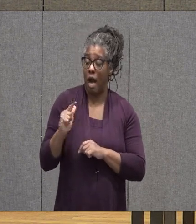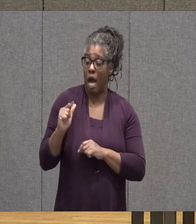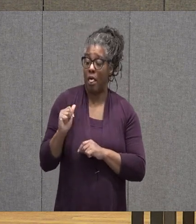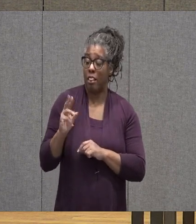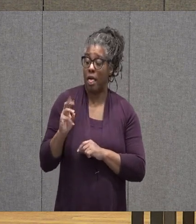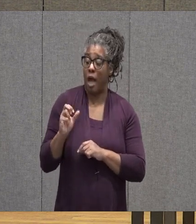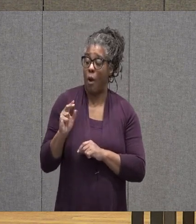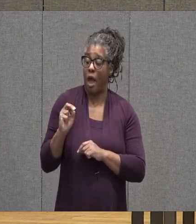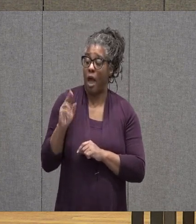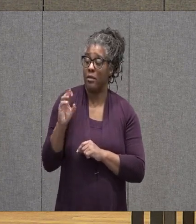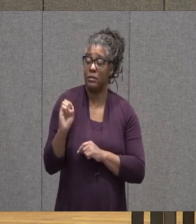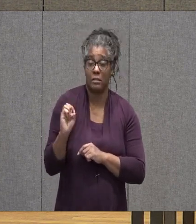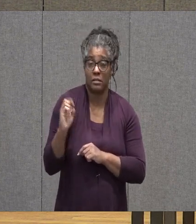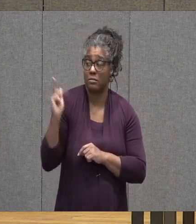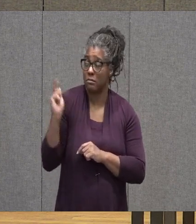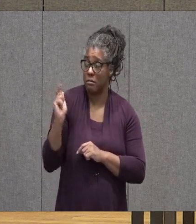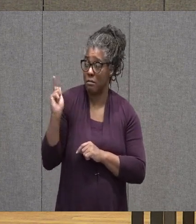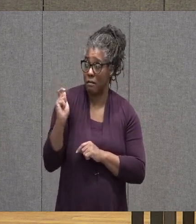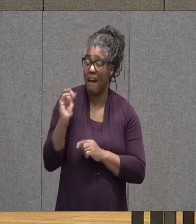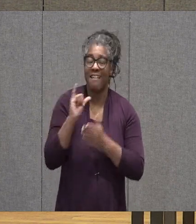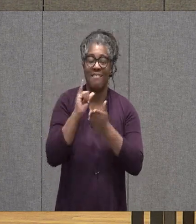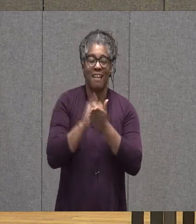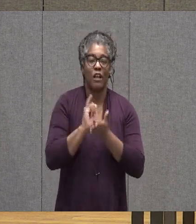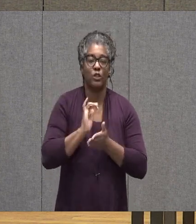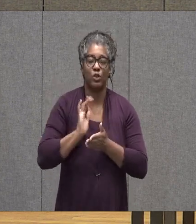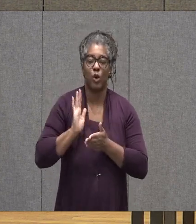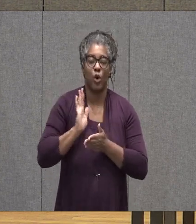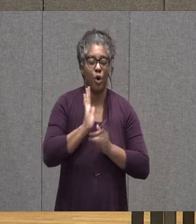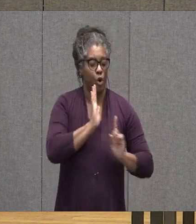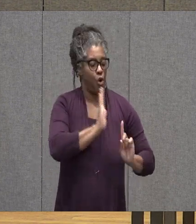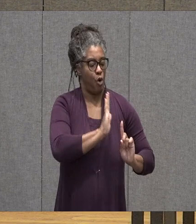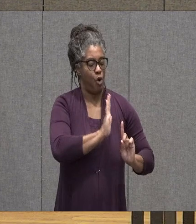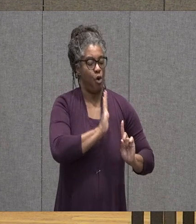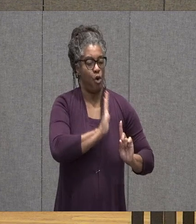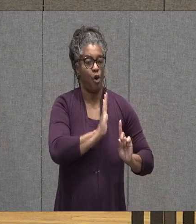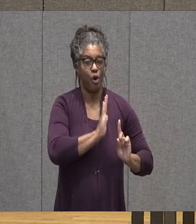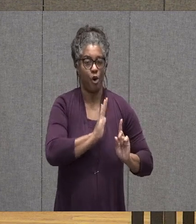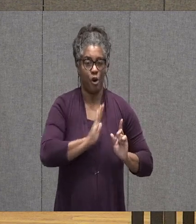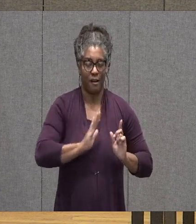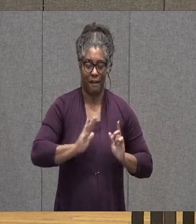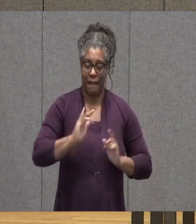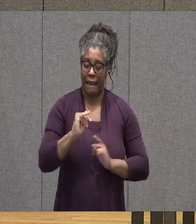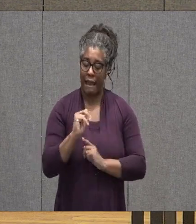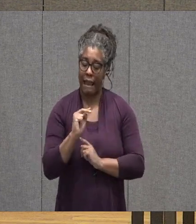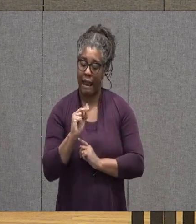and that's our word today. So, now, today we're gonna be looking at a different book,